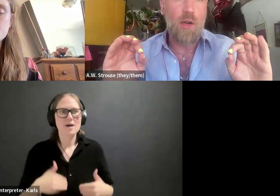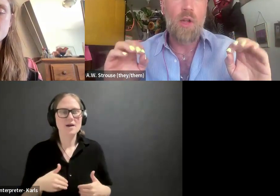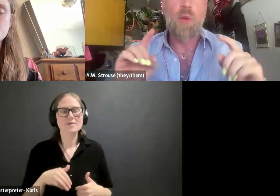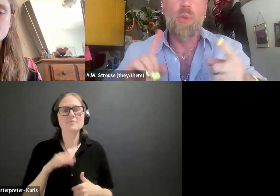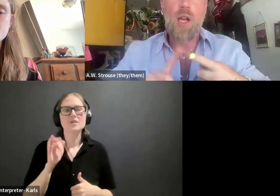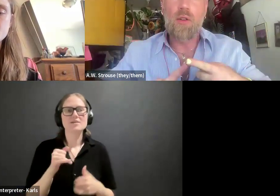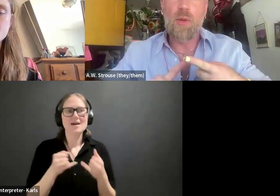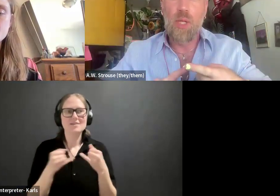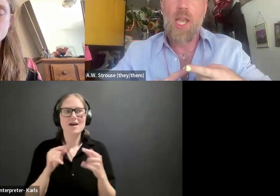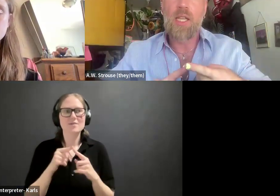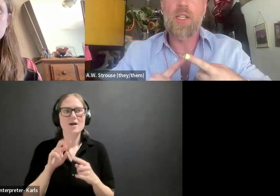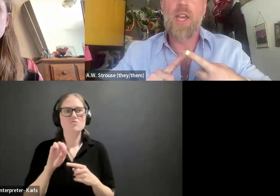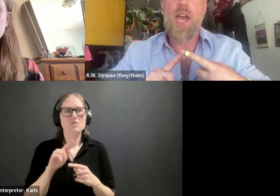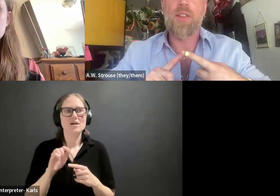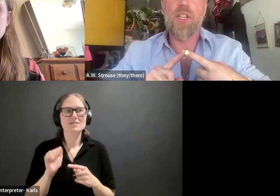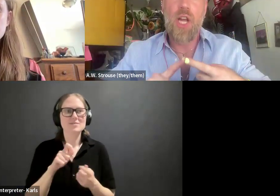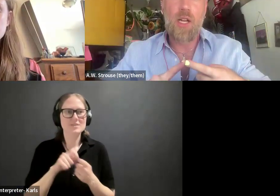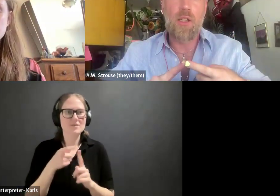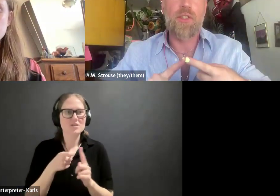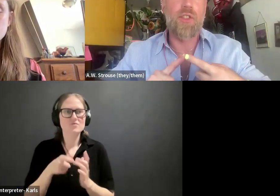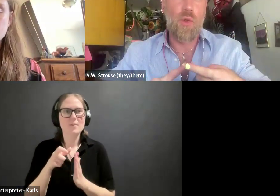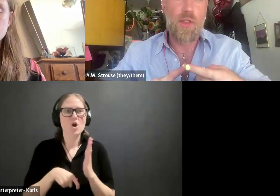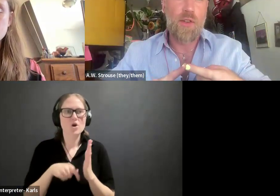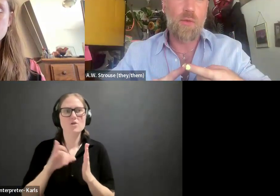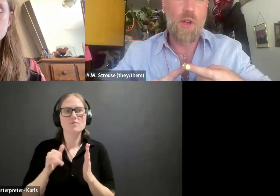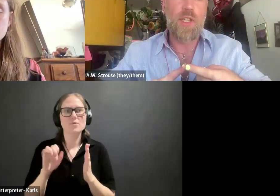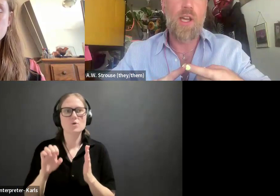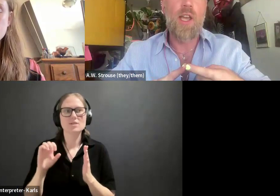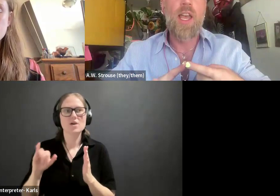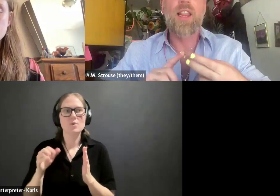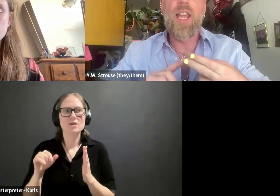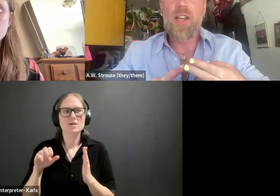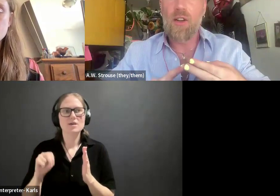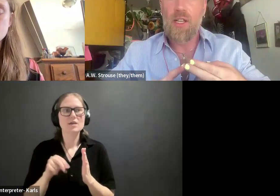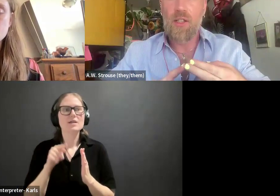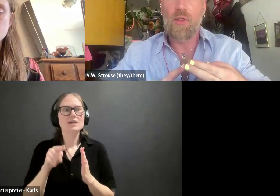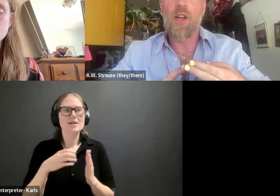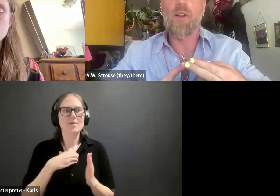Blanco complained that the Jekylls destroyed the Zona Rosa. Later in his career,